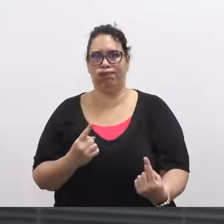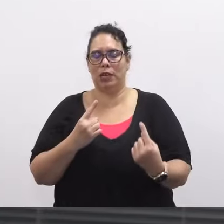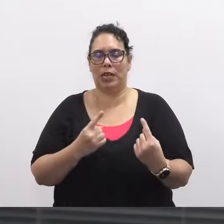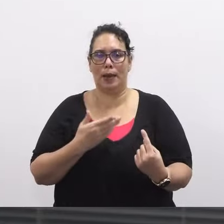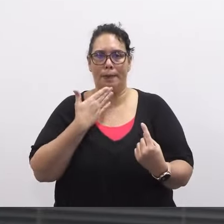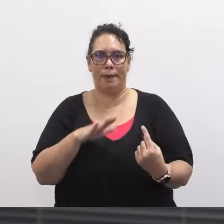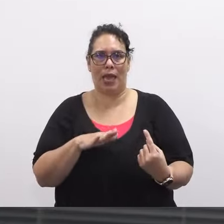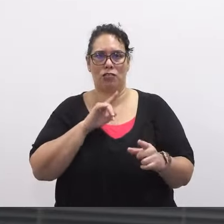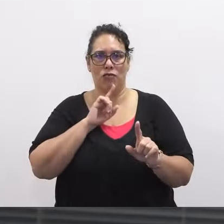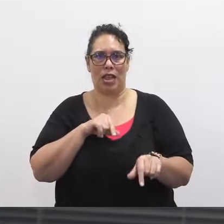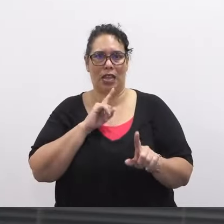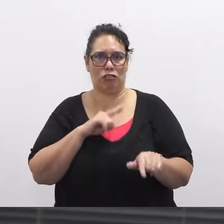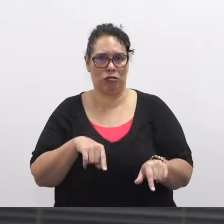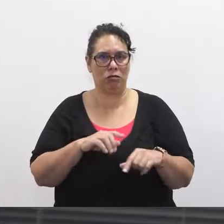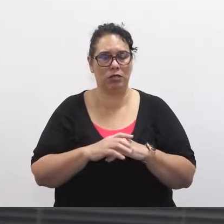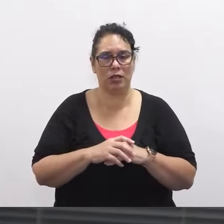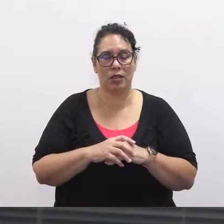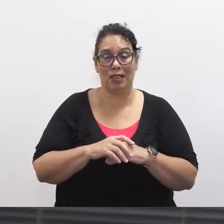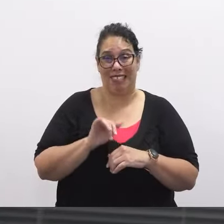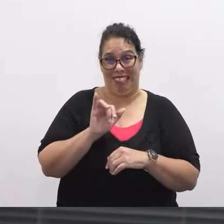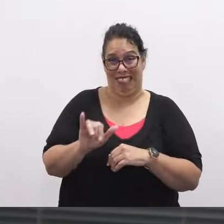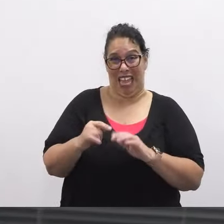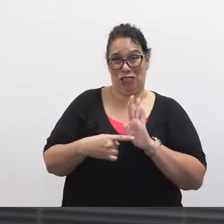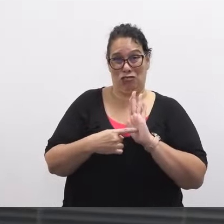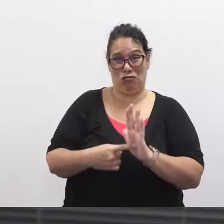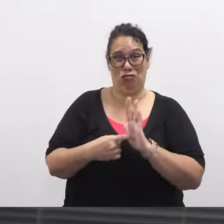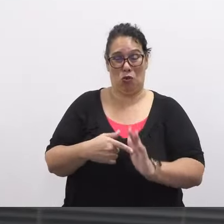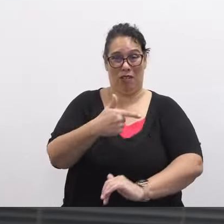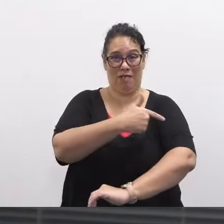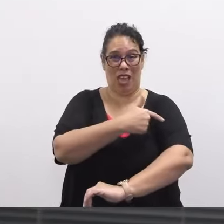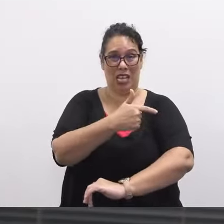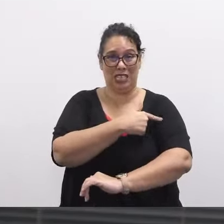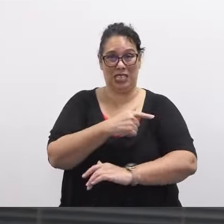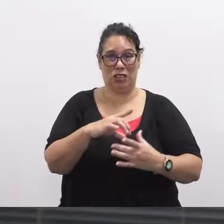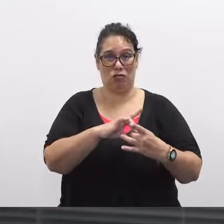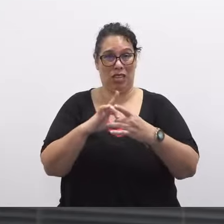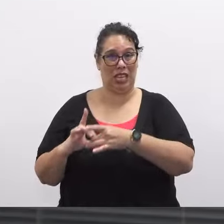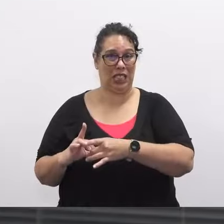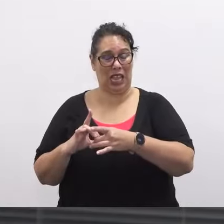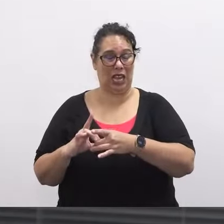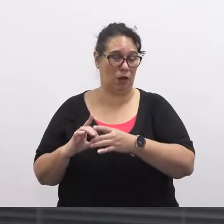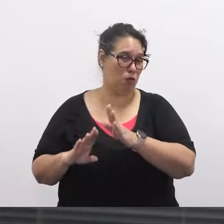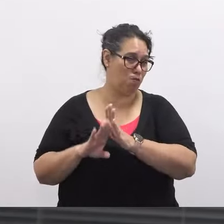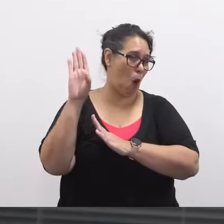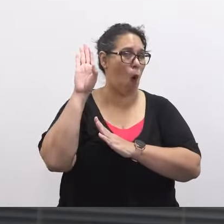VAERS showed a large spike in the number of vaccine-related adverse events. After the COVID vaccine became available